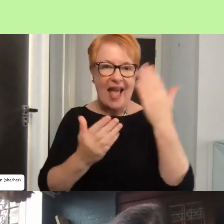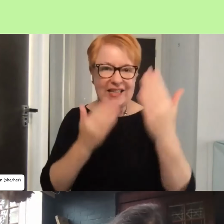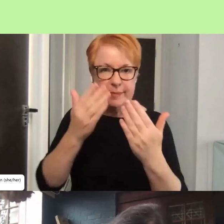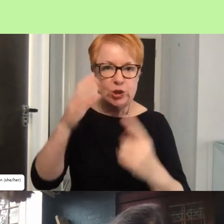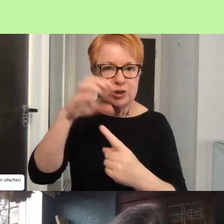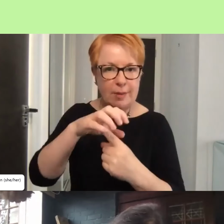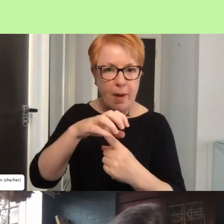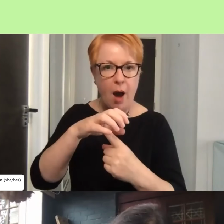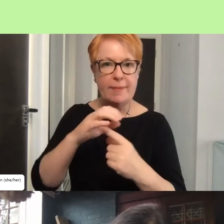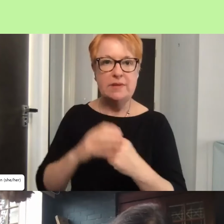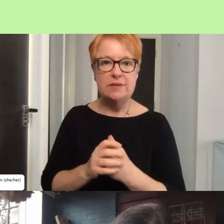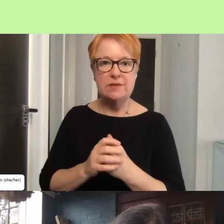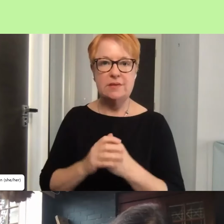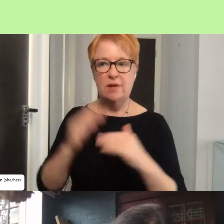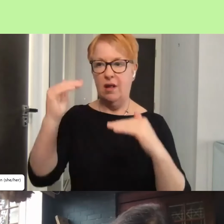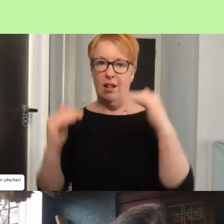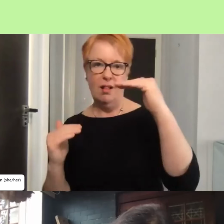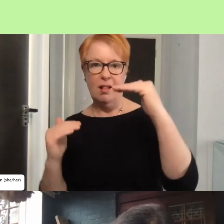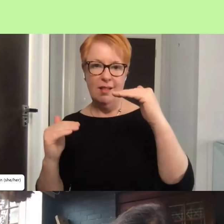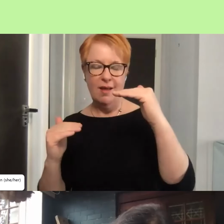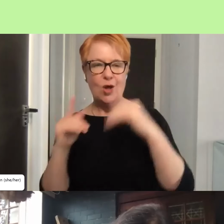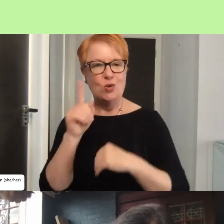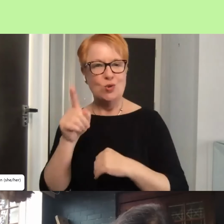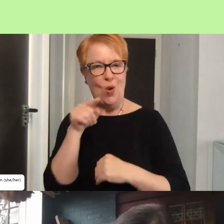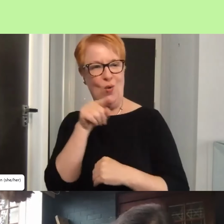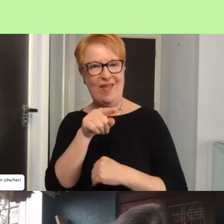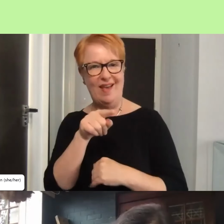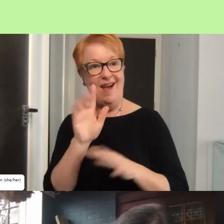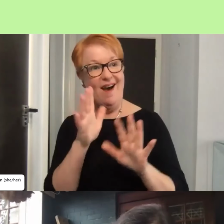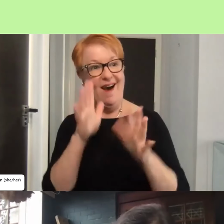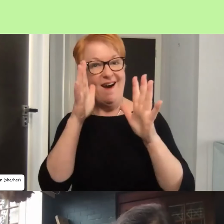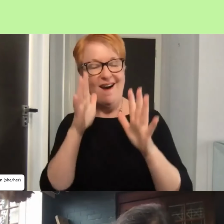gets the audience and maybe linked rather being to the popular culture.